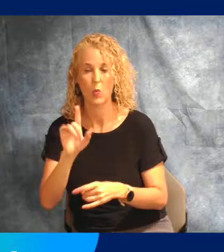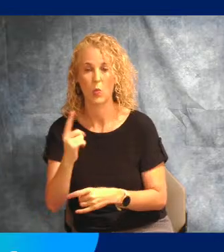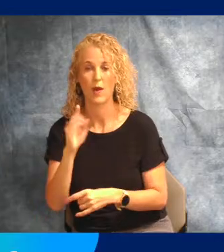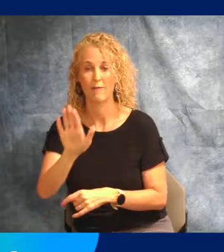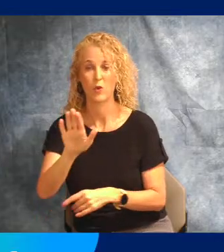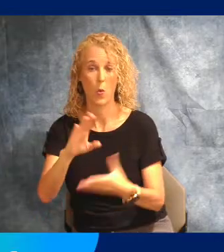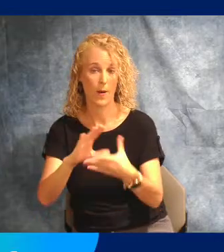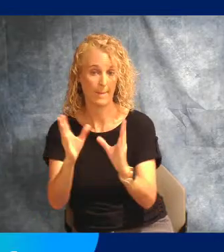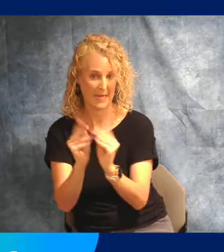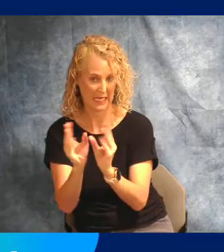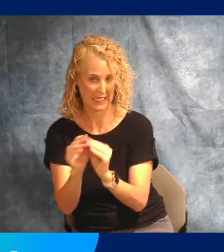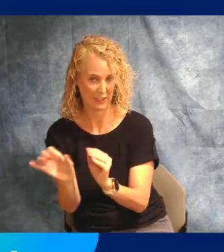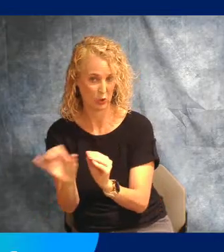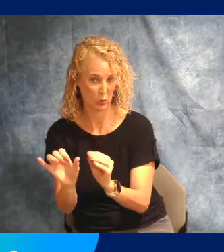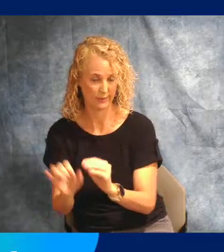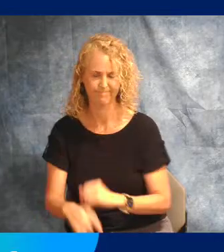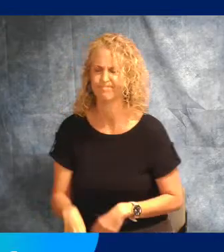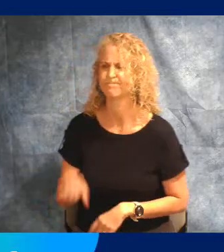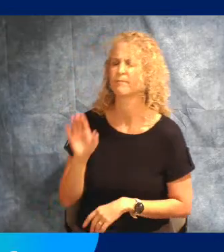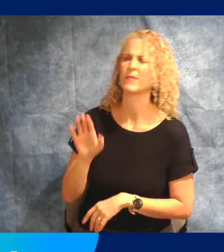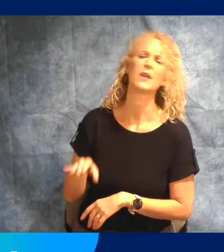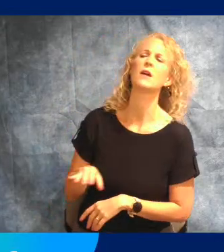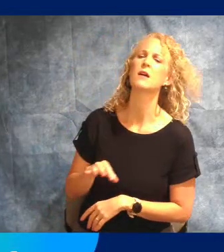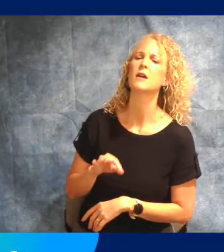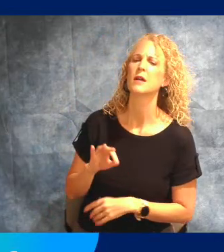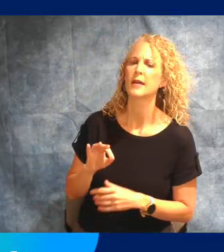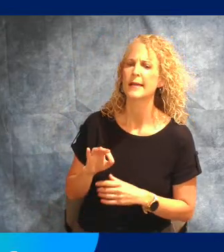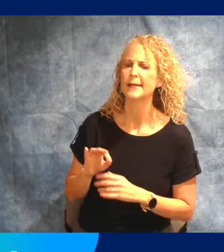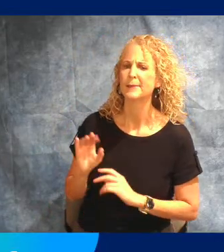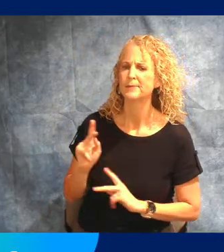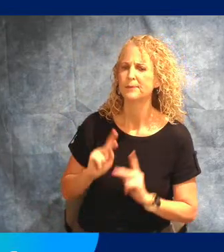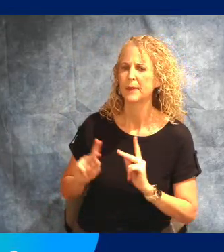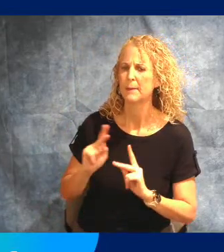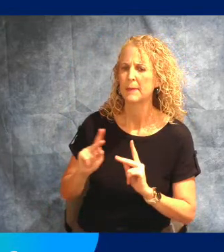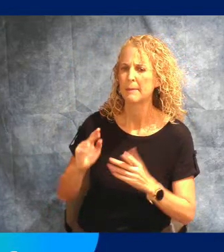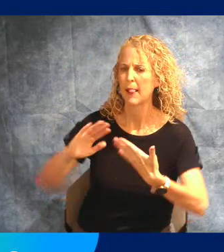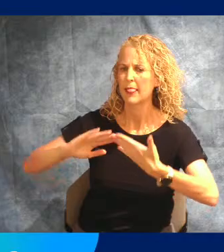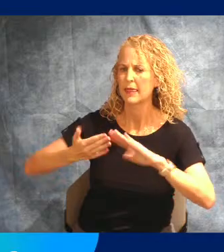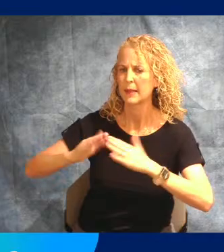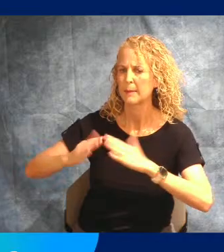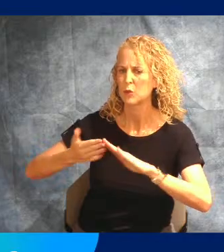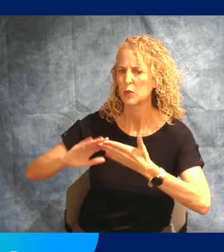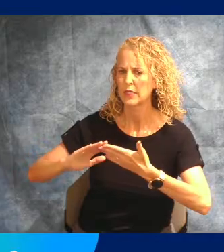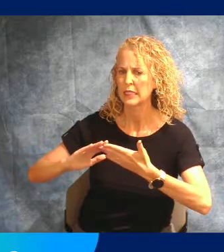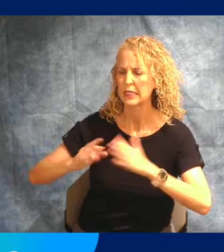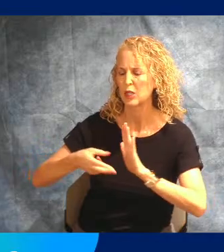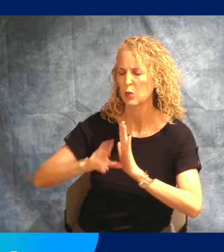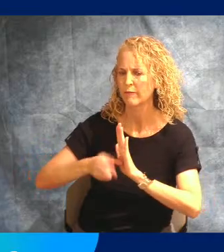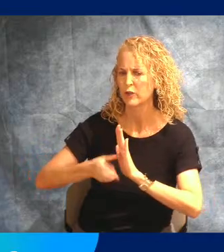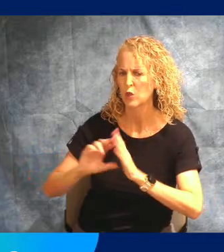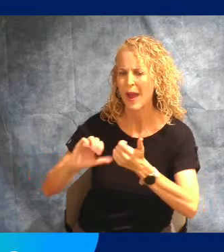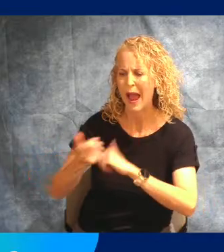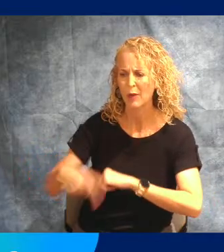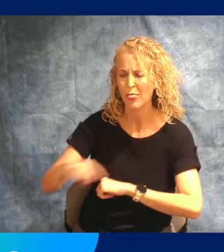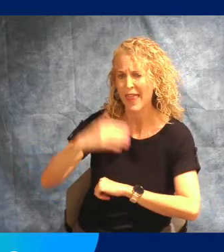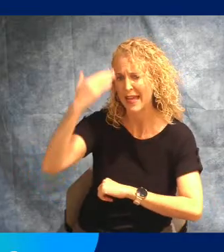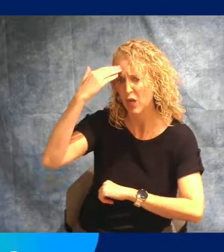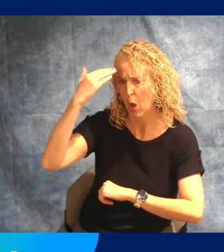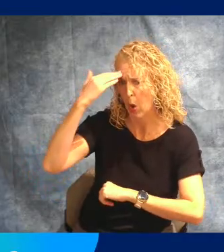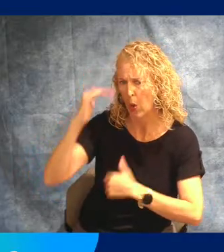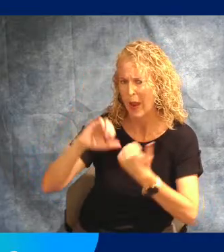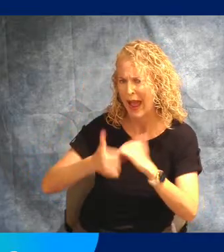Okay. Um, how are you providing accessibility to our community to review this? It is online. Um,